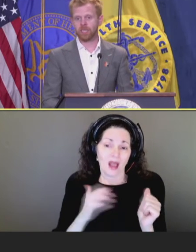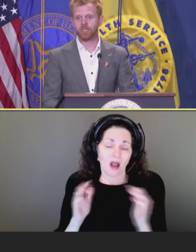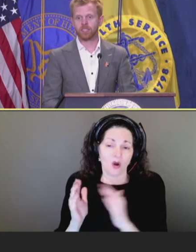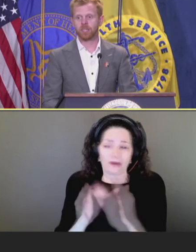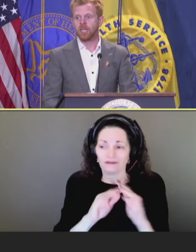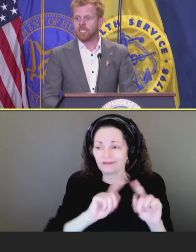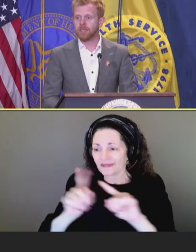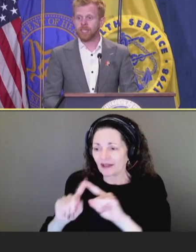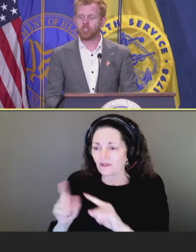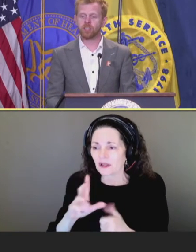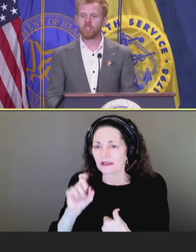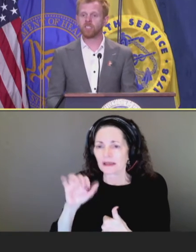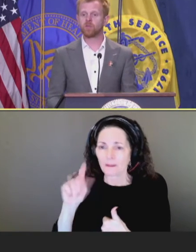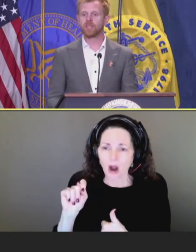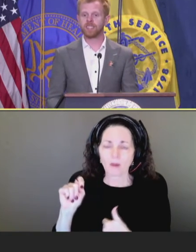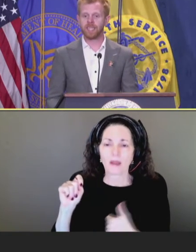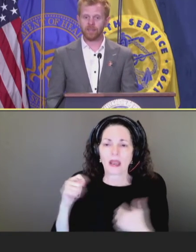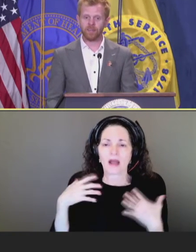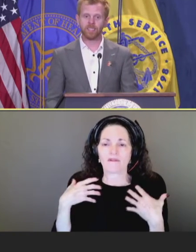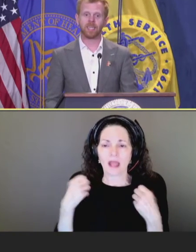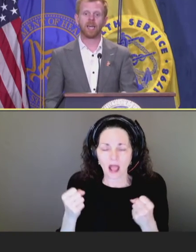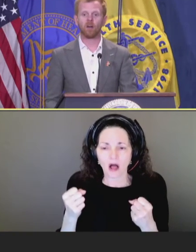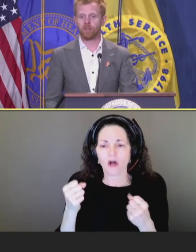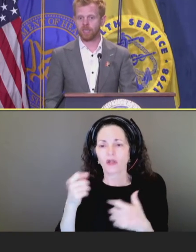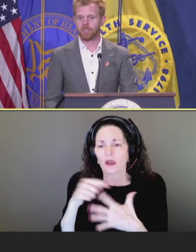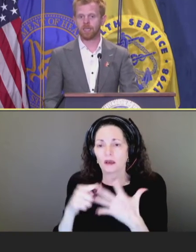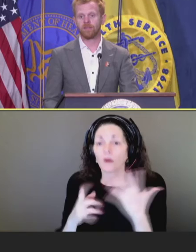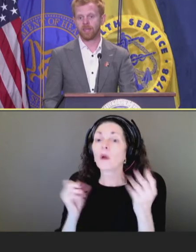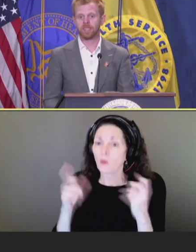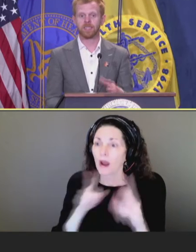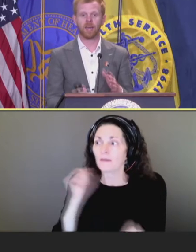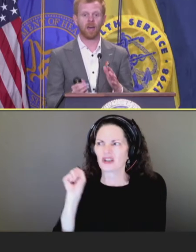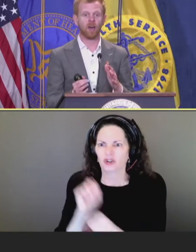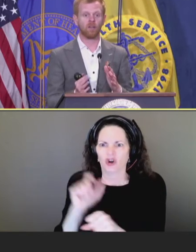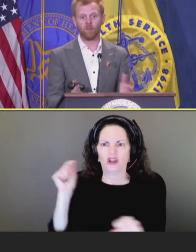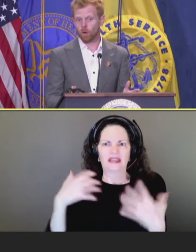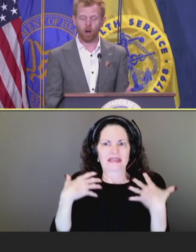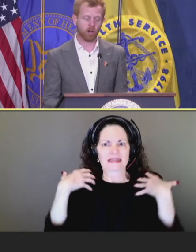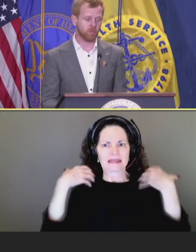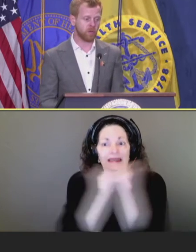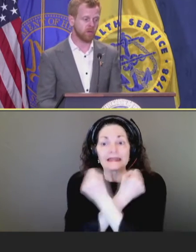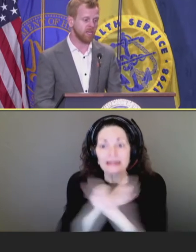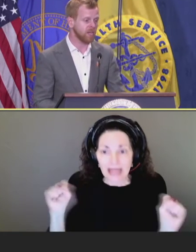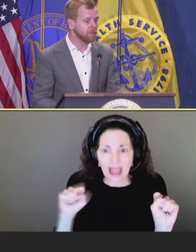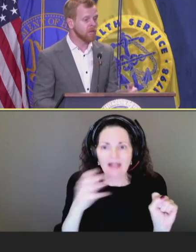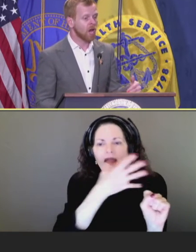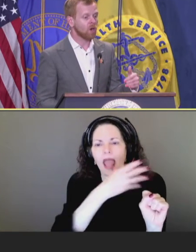cluster to make sure that this is one of the safest and healthiest events for our community.